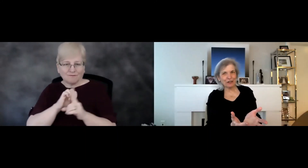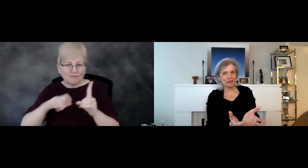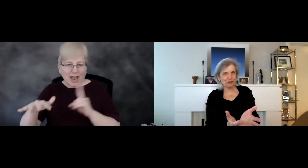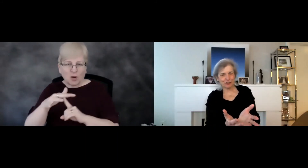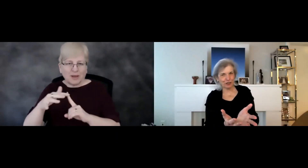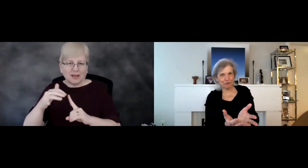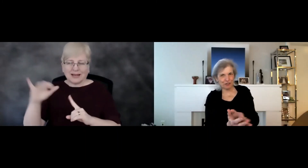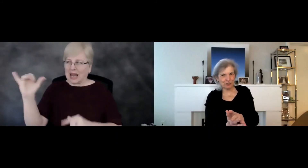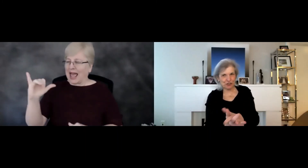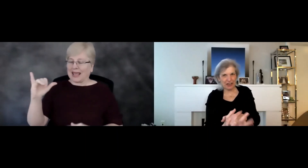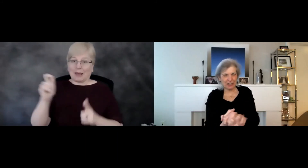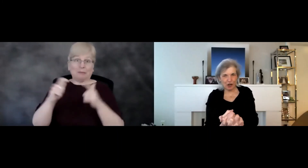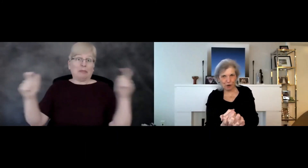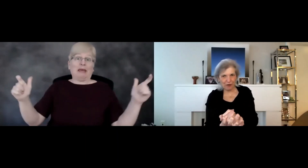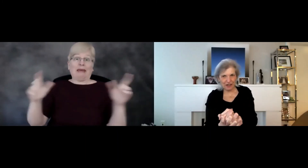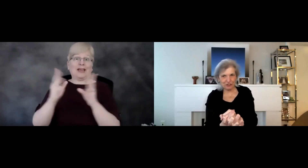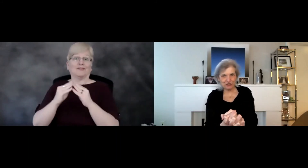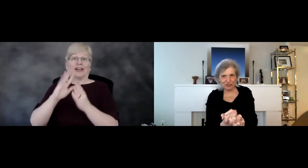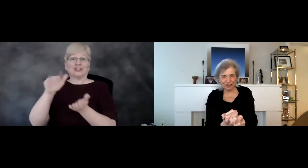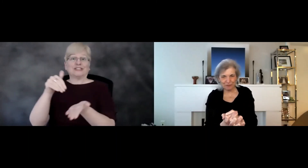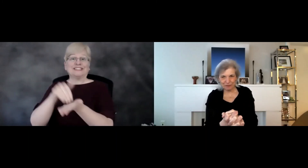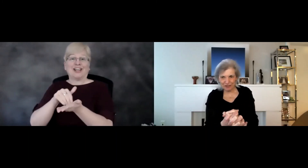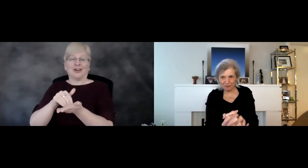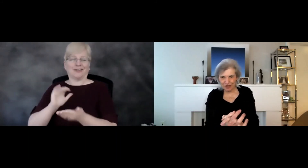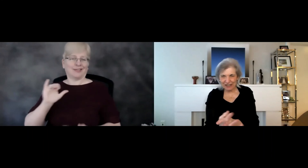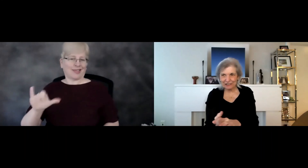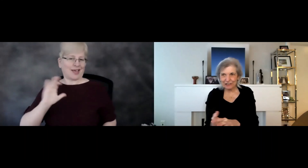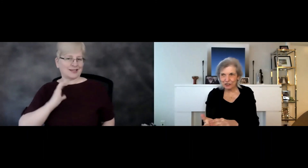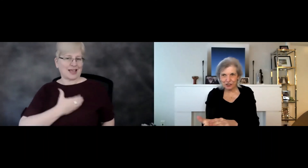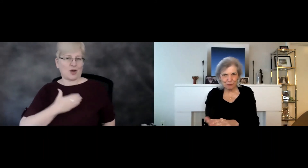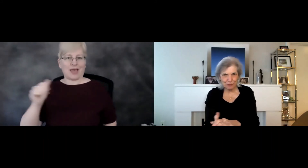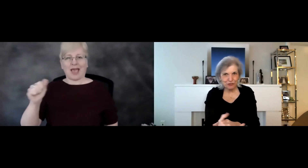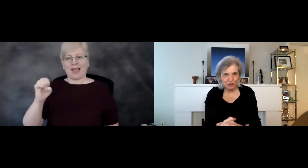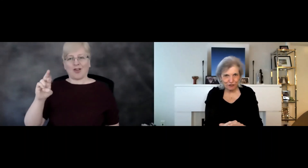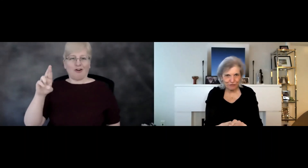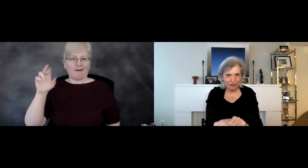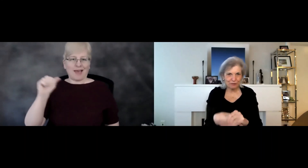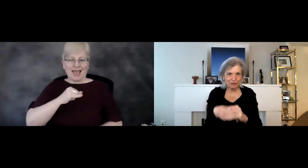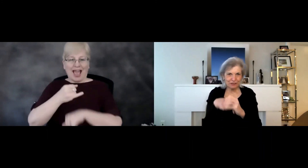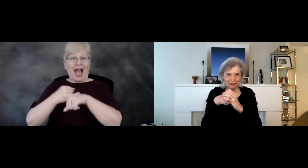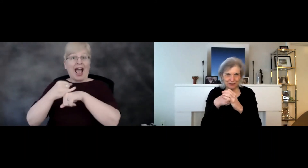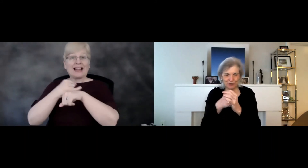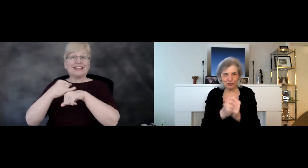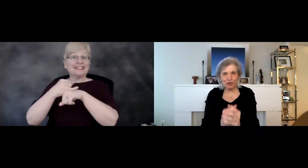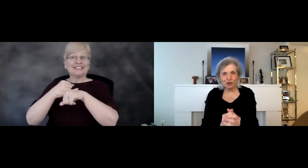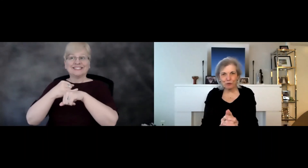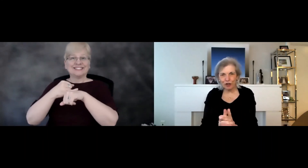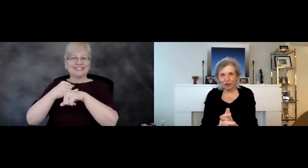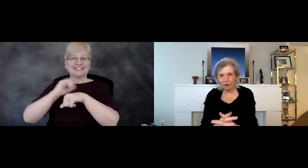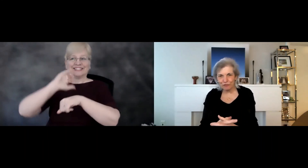like to think of it as AERA's Island in 17:40:43 the midst of the turmoil we've all